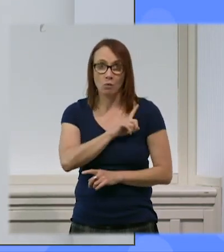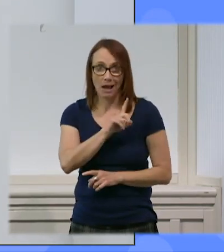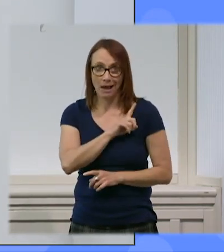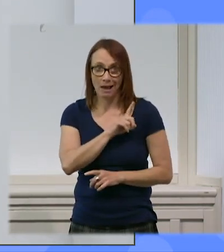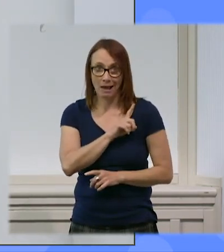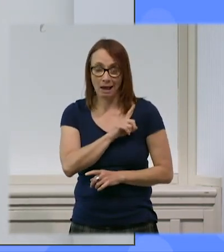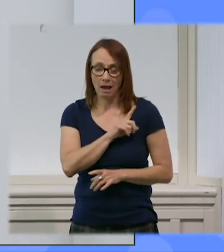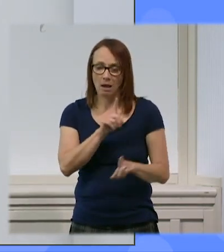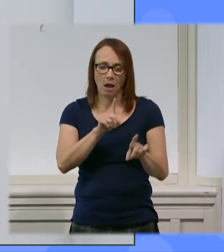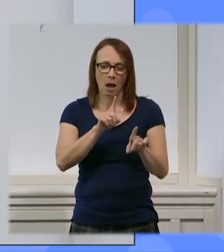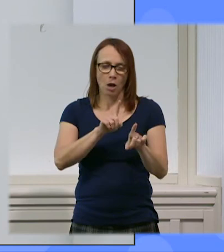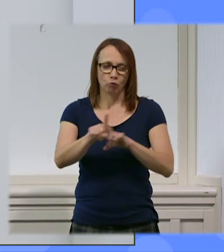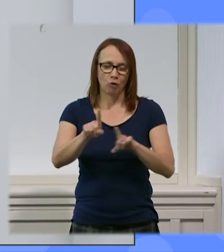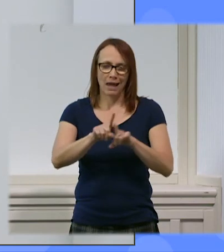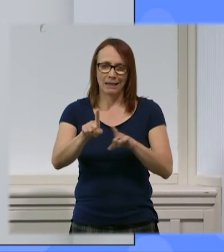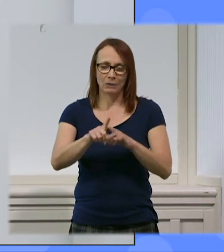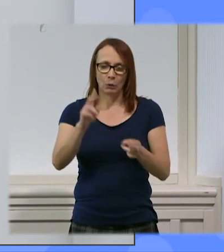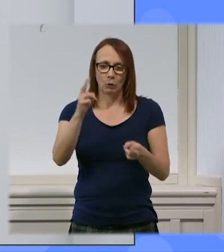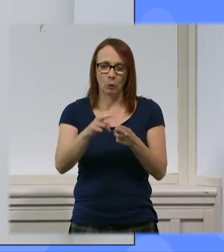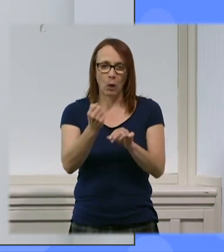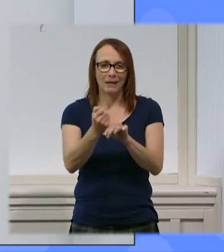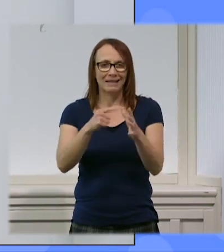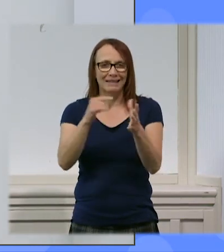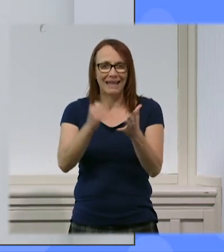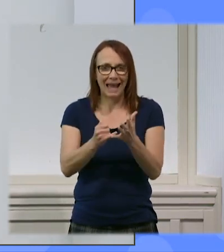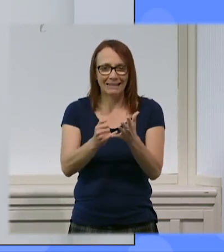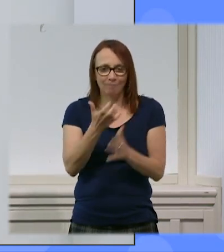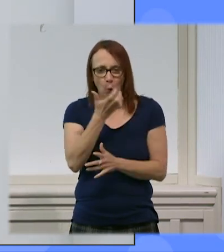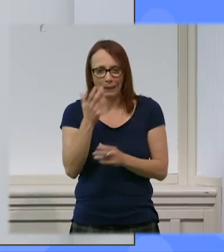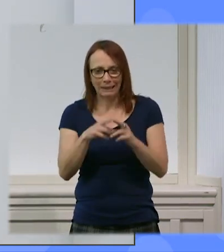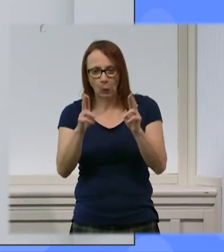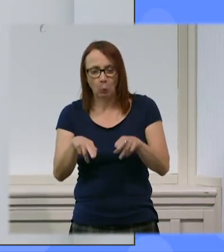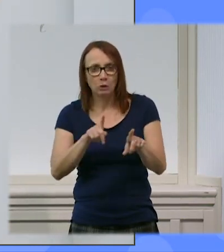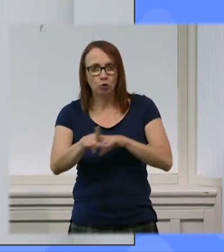reduce the amount of gas that we use to heat the homes so on the one hand we